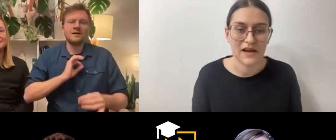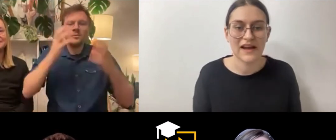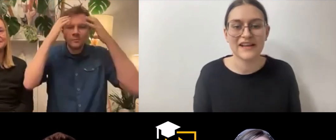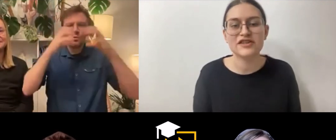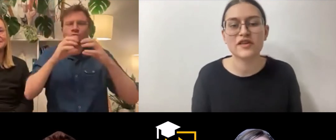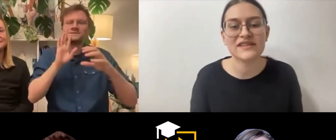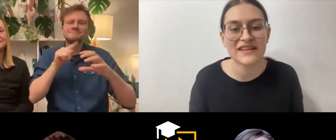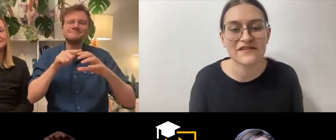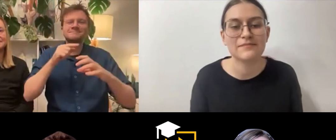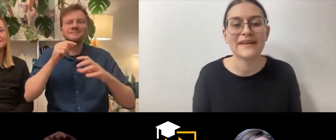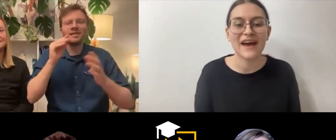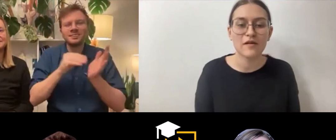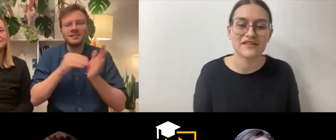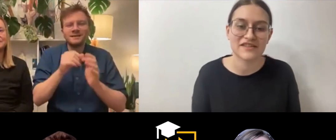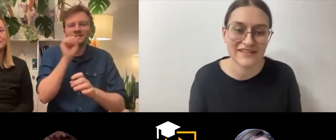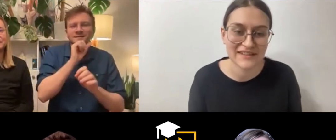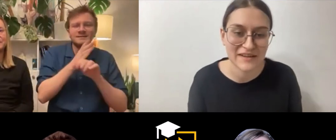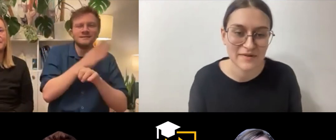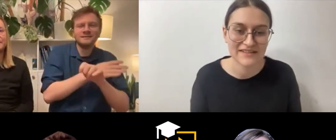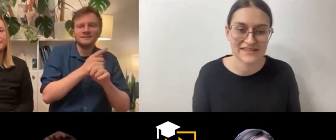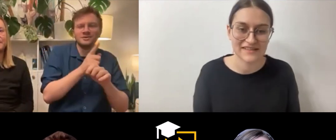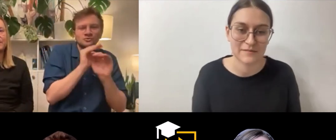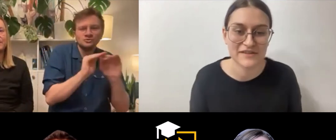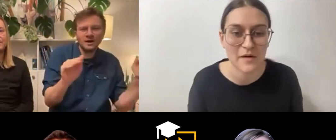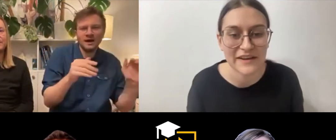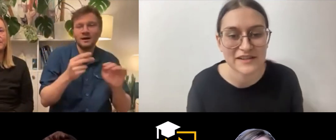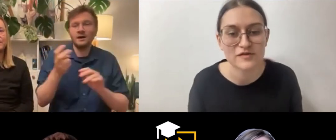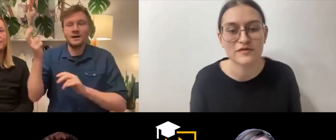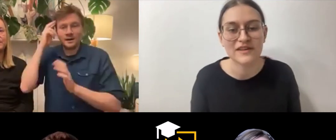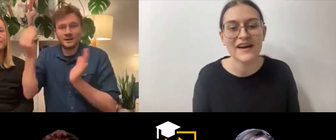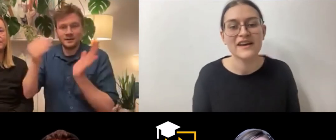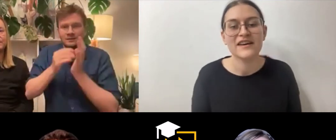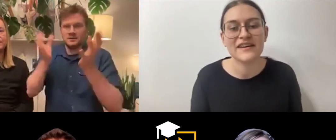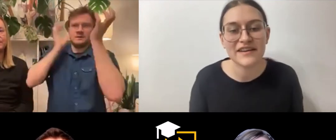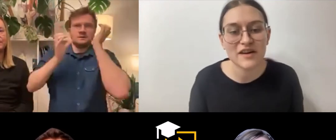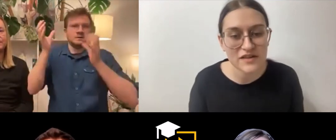But is it really so amazing? Not necessarily.